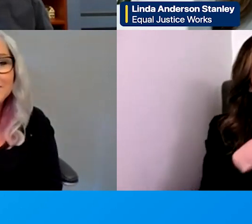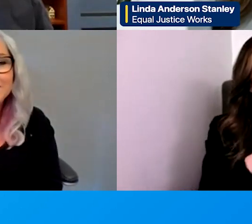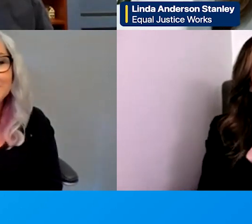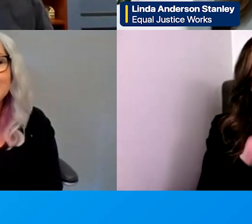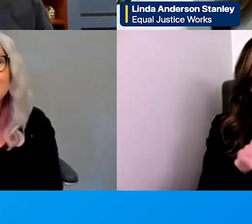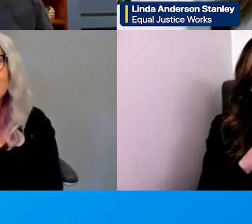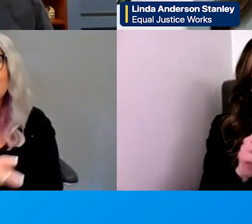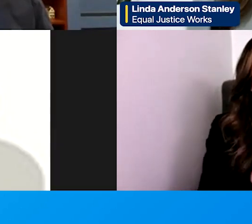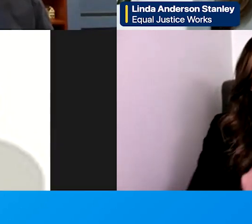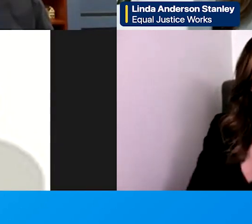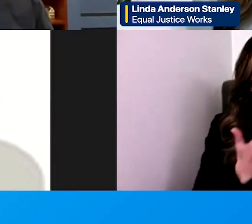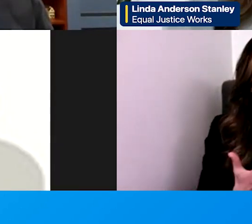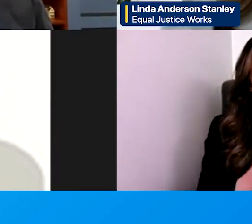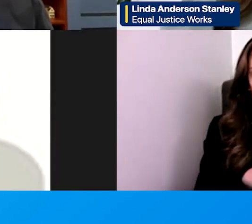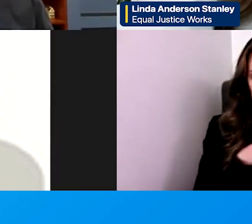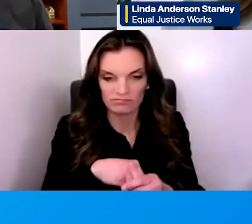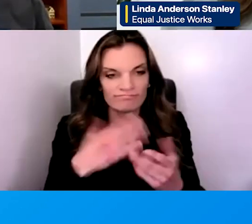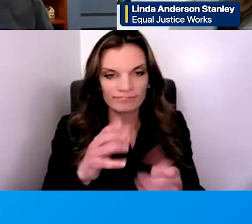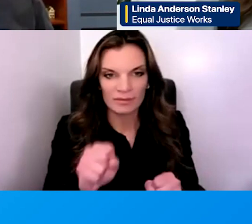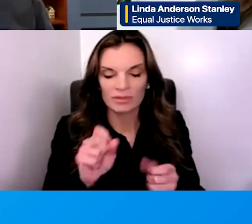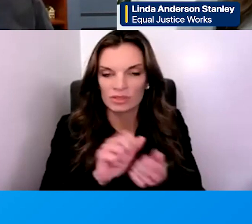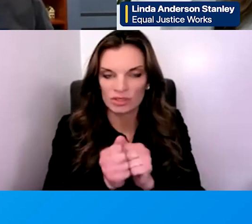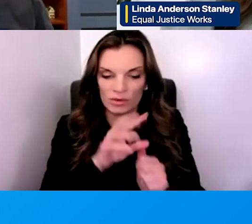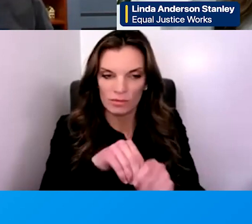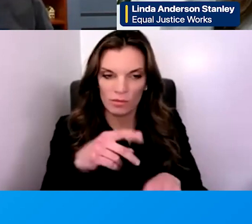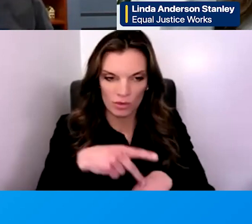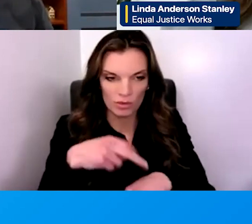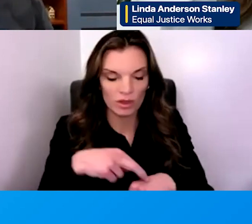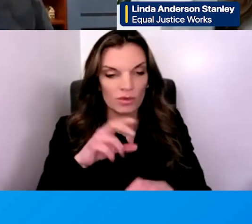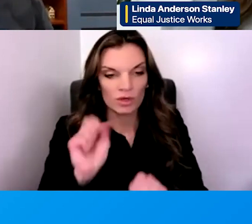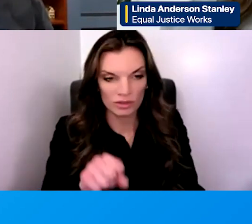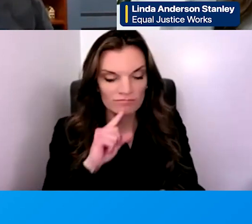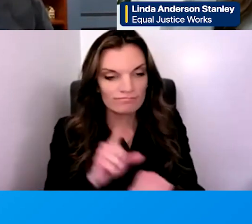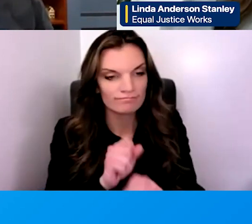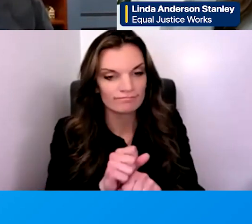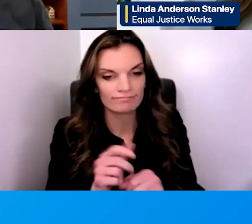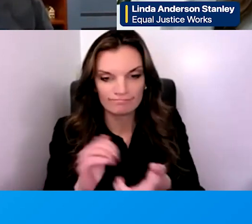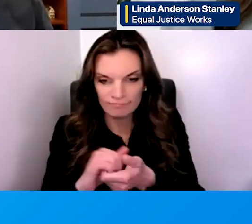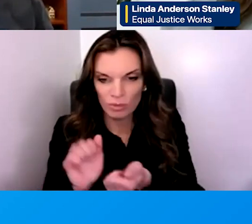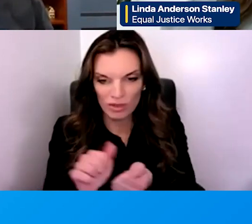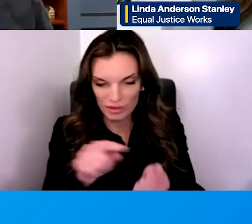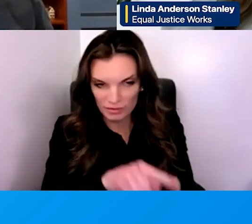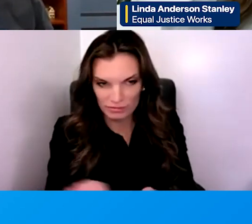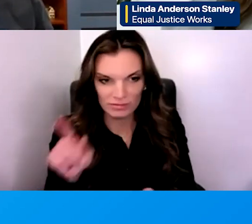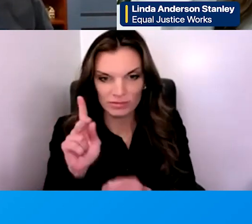survivors within Puerto Rico. We were able to push with others advocacy so that people with